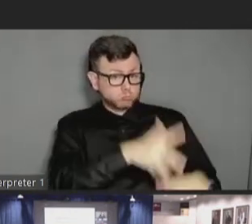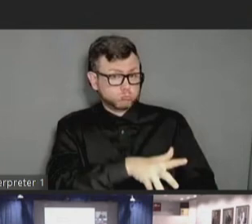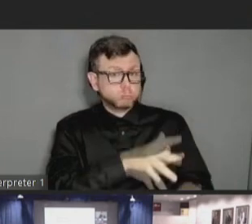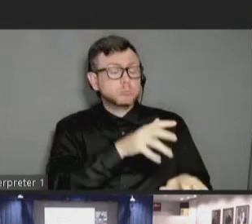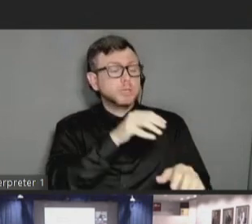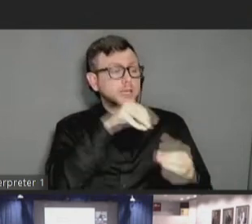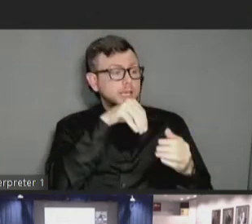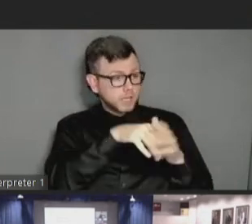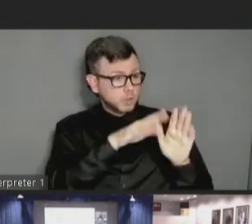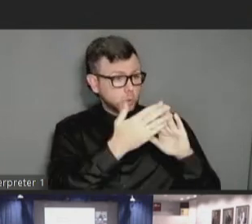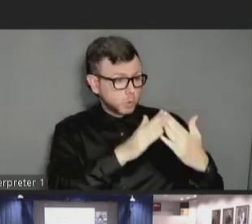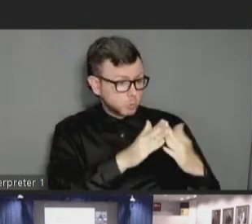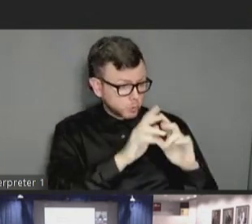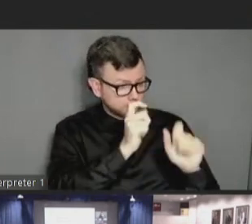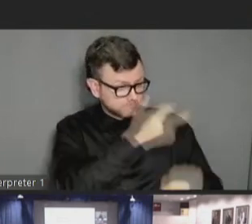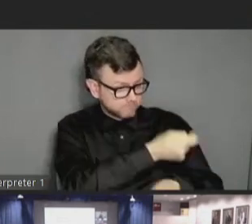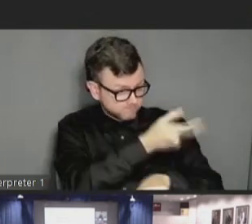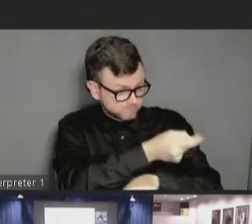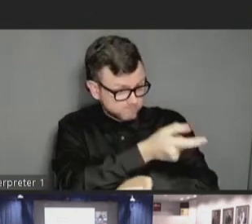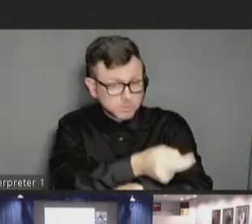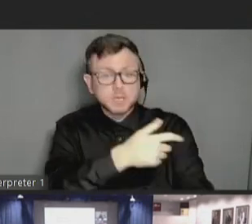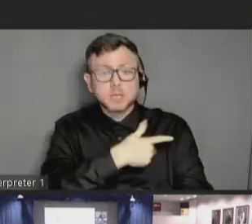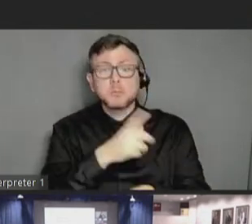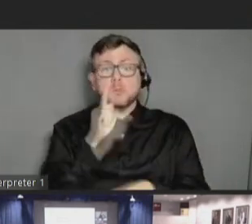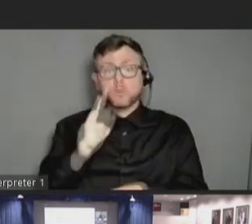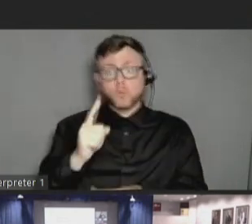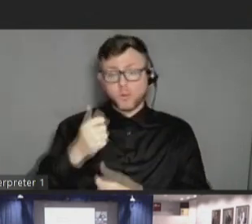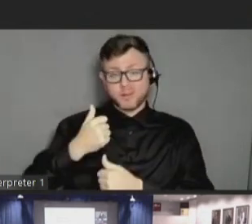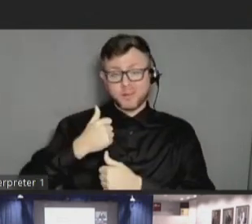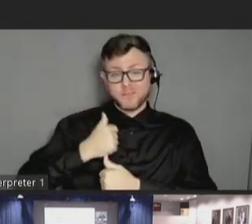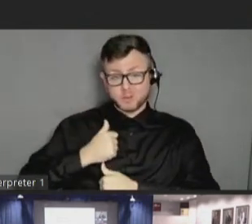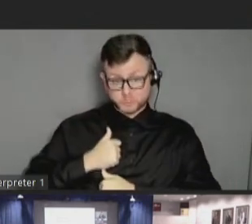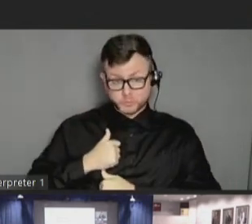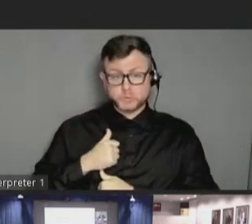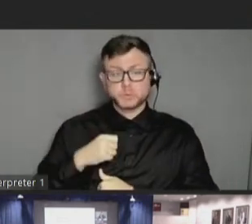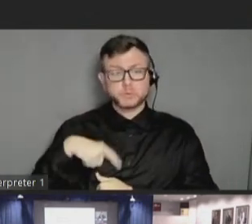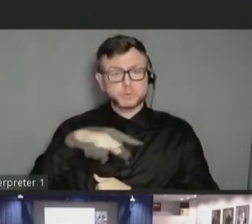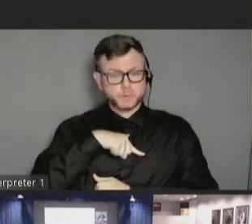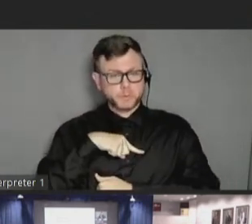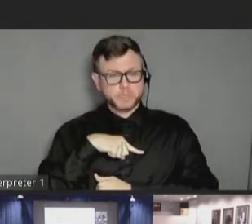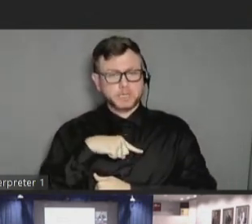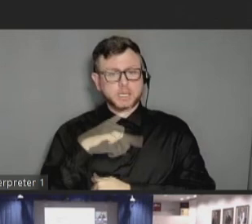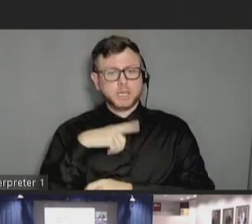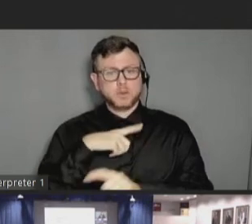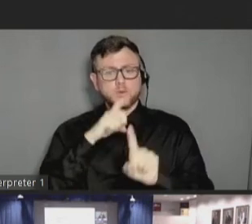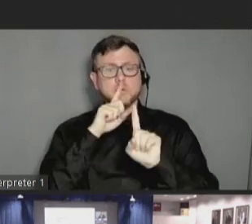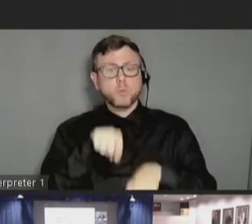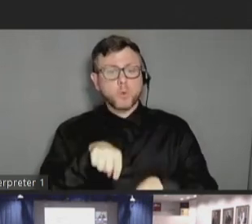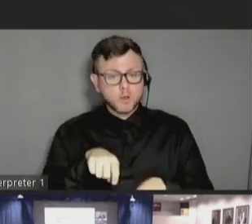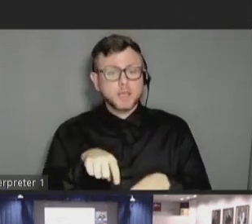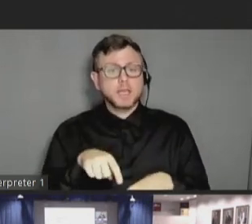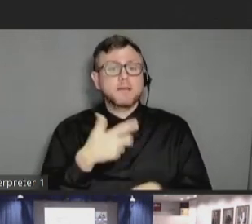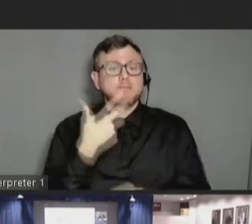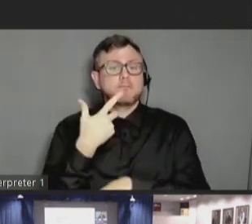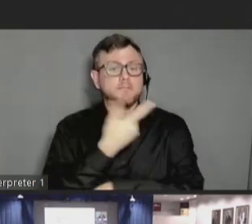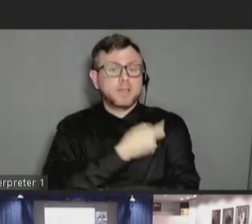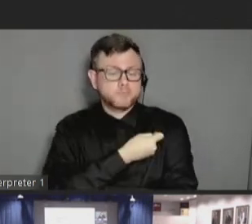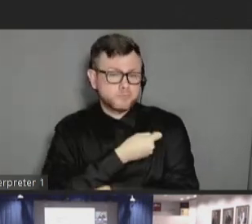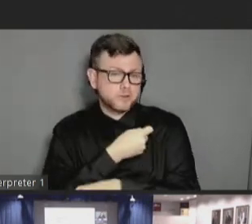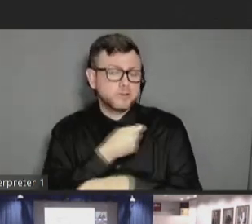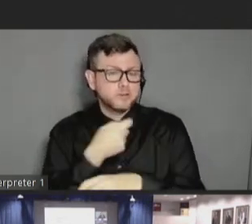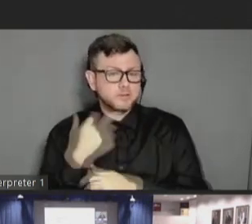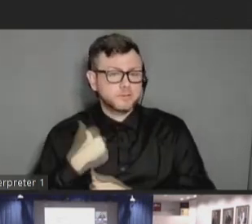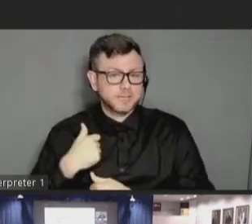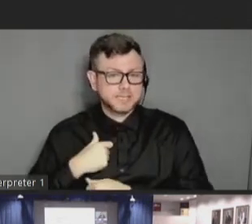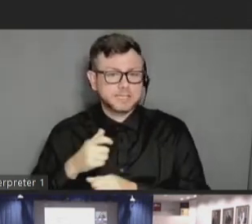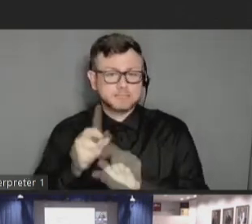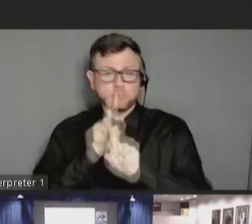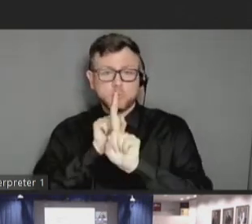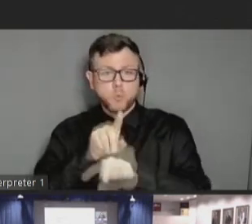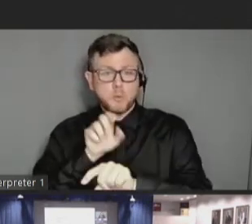about -- for veterans, we also report out all the veteran vaccinations to each state. And so,